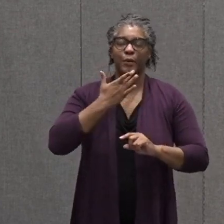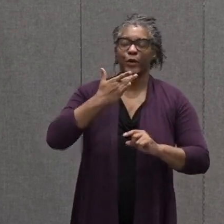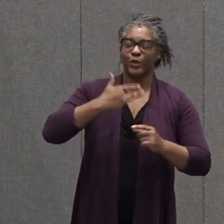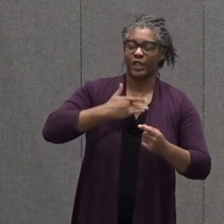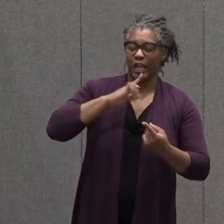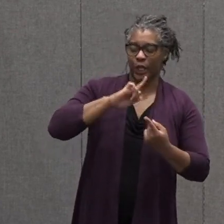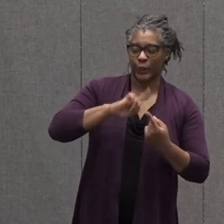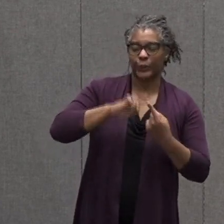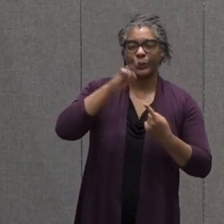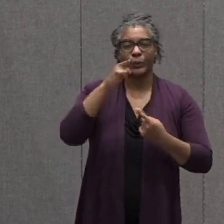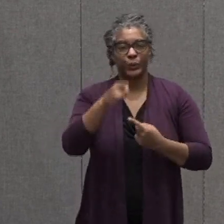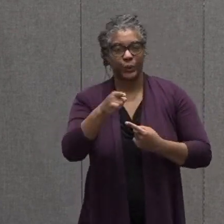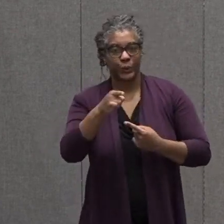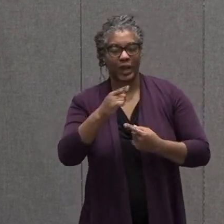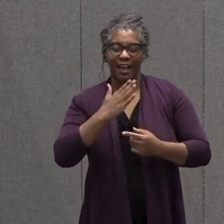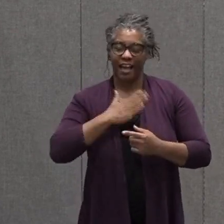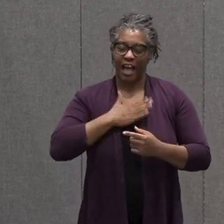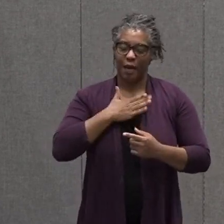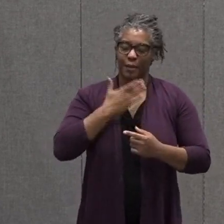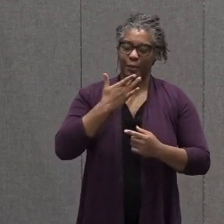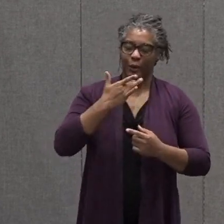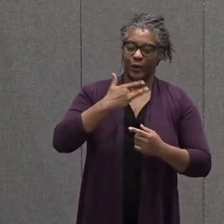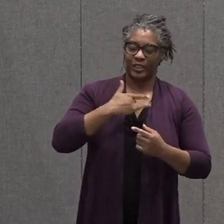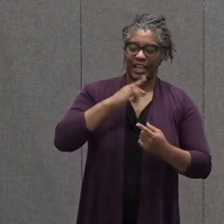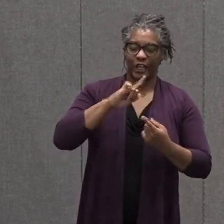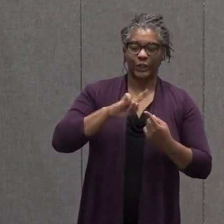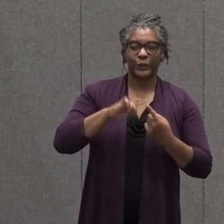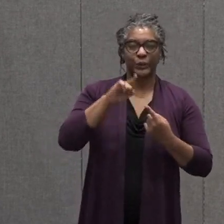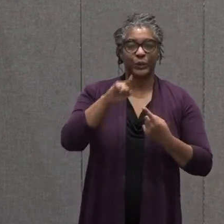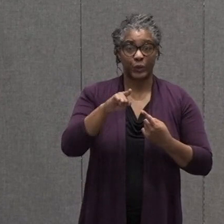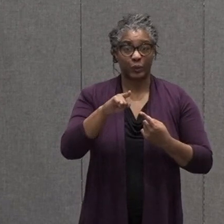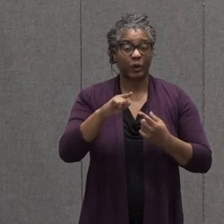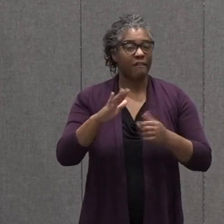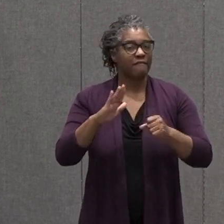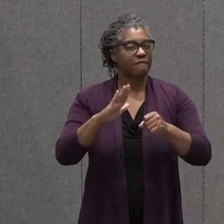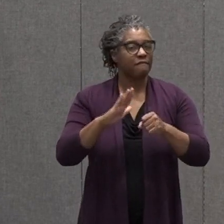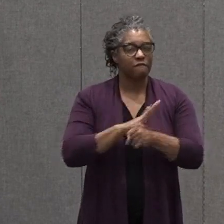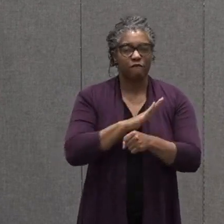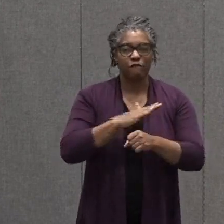Well, I don't have running water here on a stage, I do have clean water in this bowl.